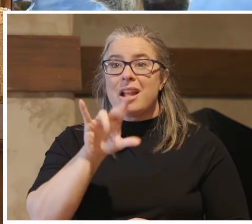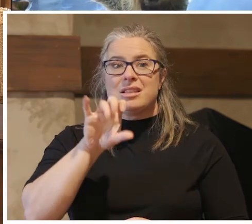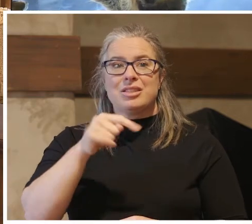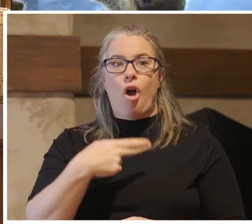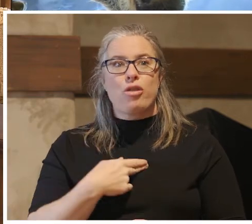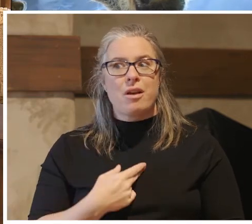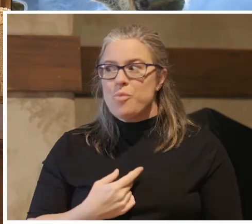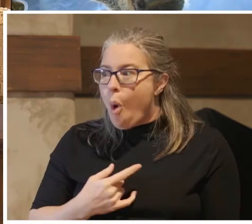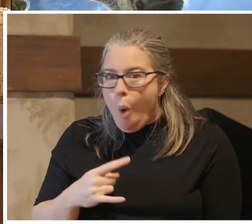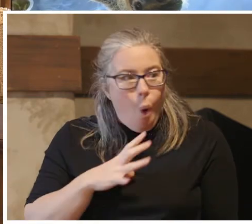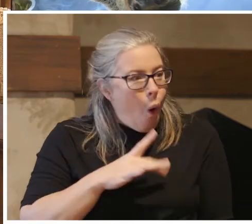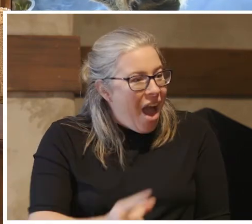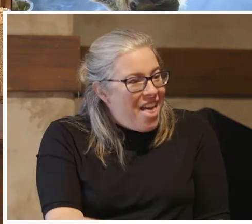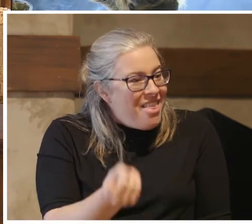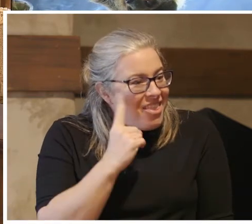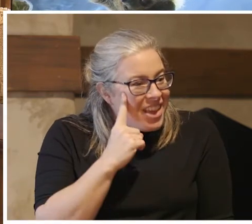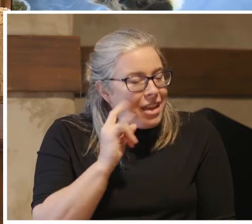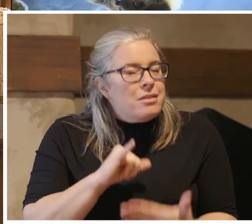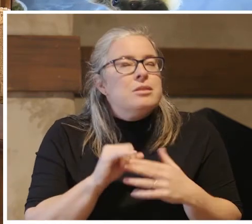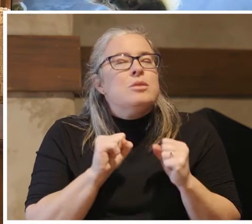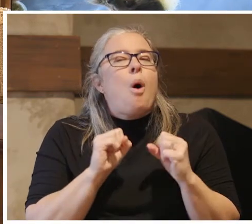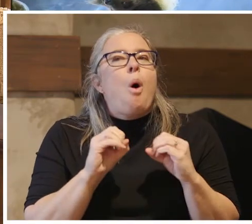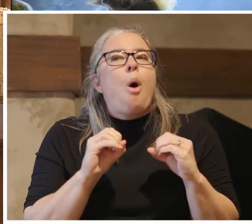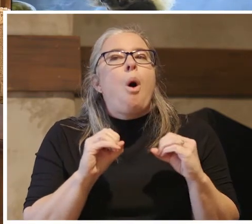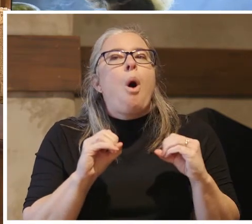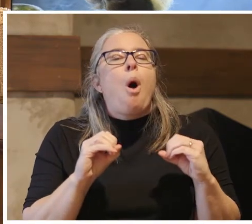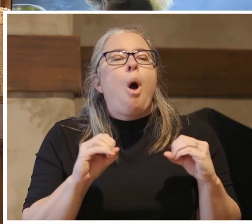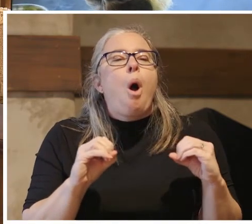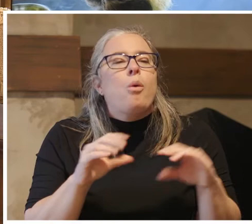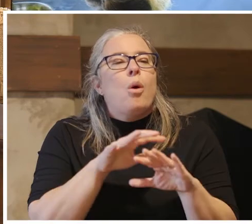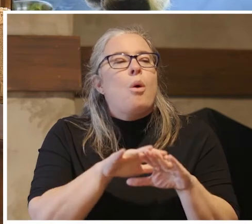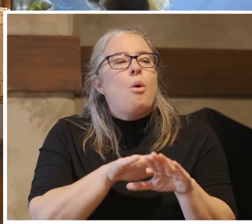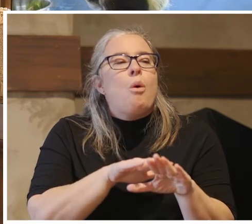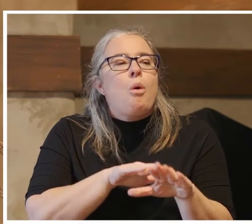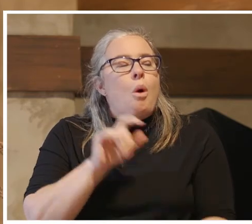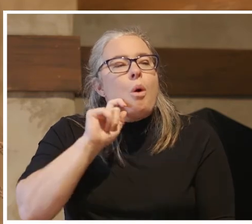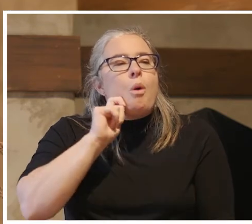I think it's so cool!